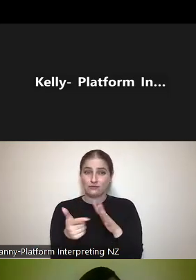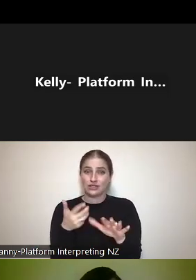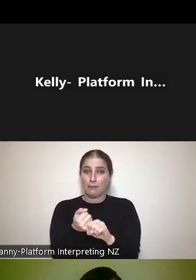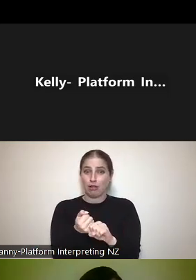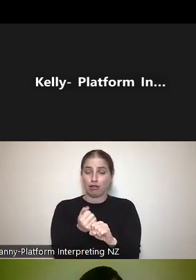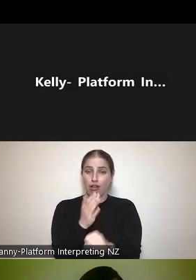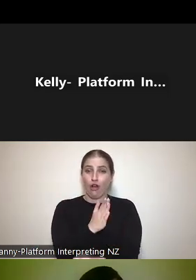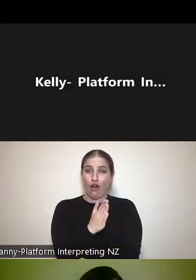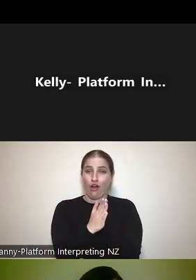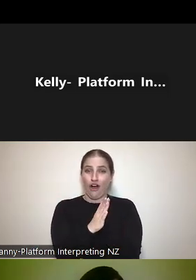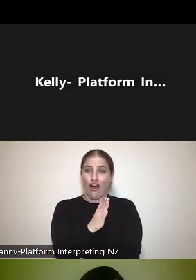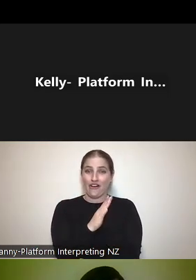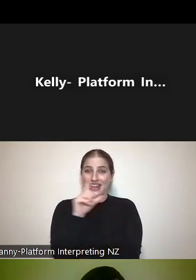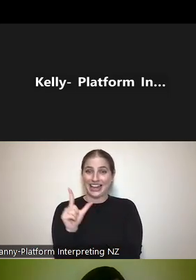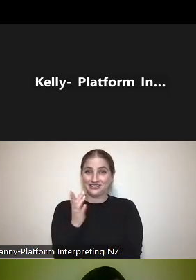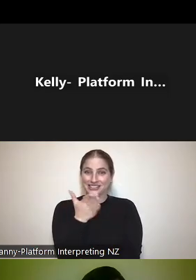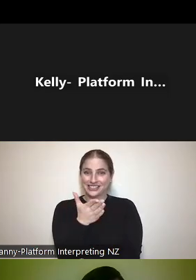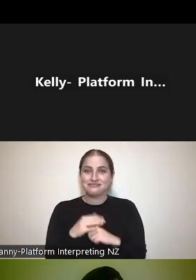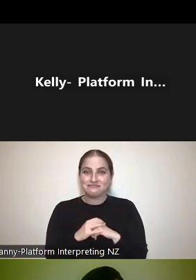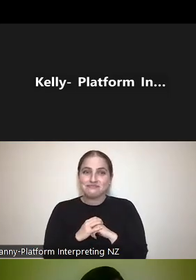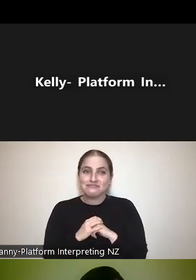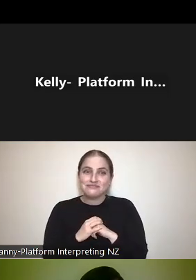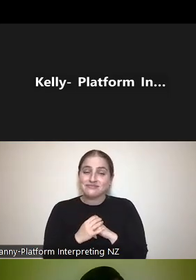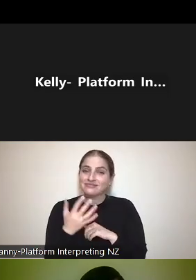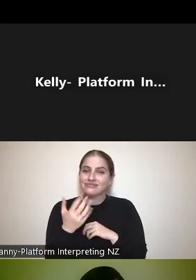the screen. So it's labeled Visual Guide, and it's got two photos,